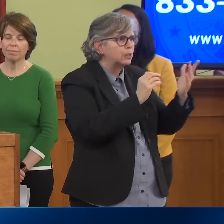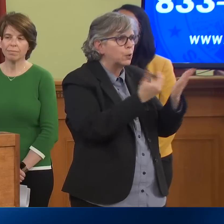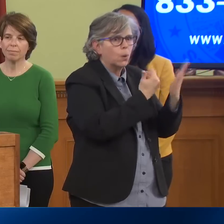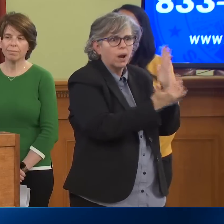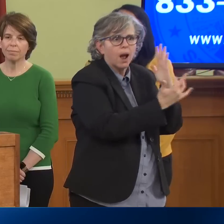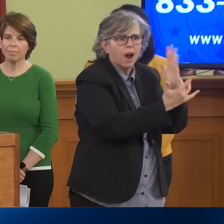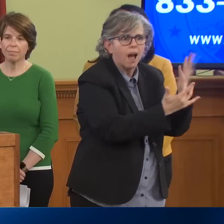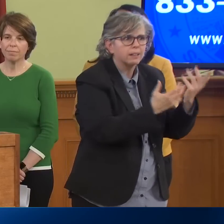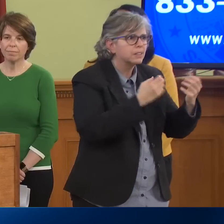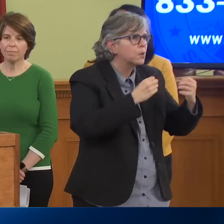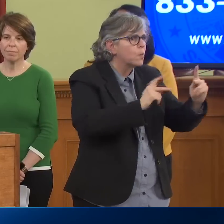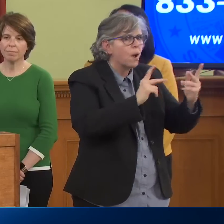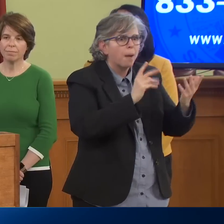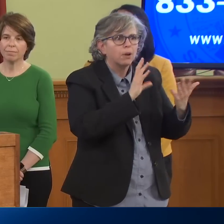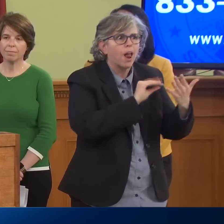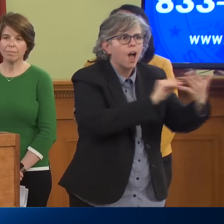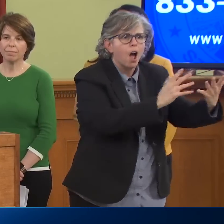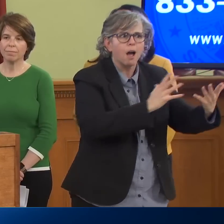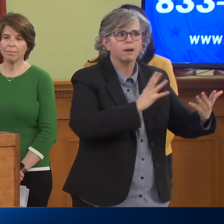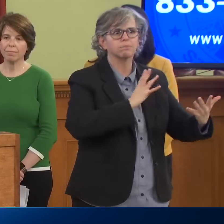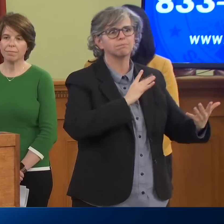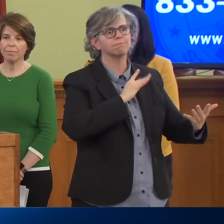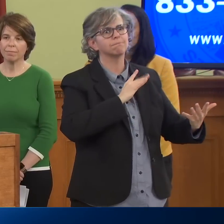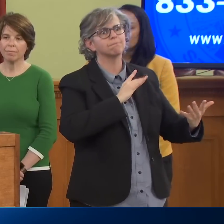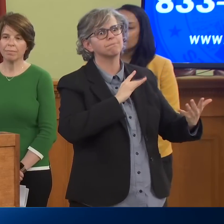THE ODDS ARE THAT WE WILL SEE